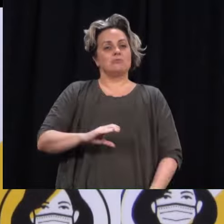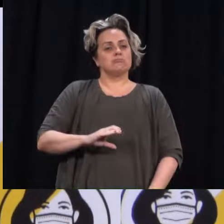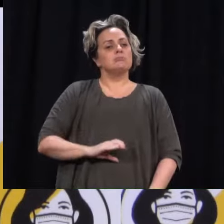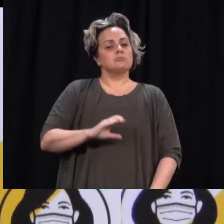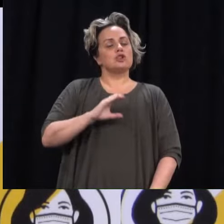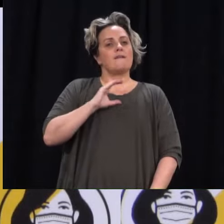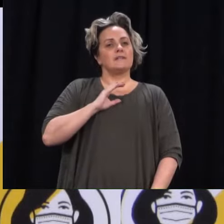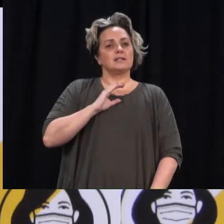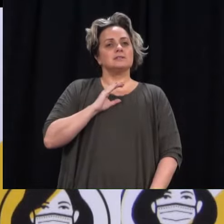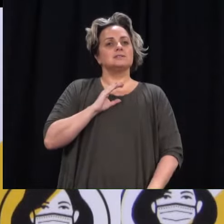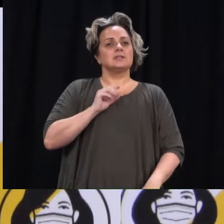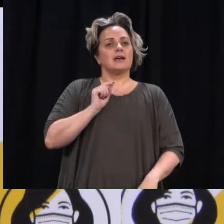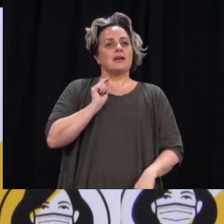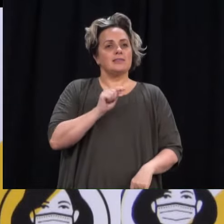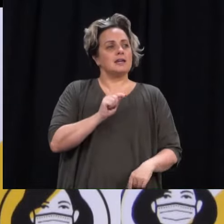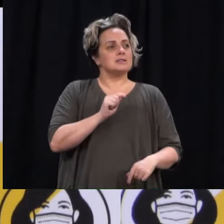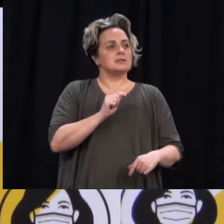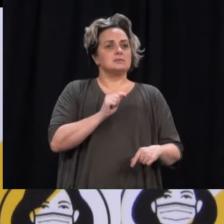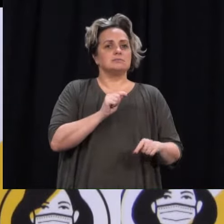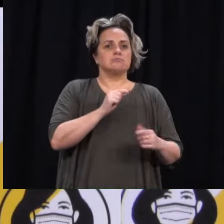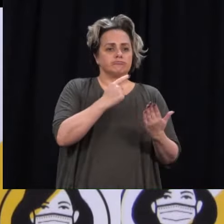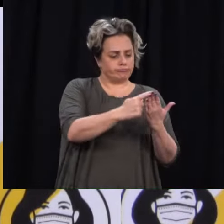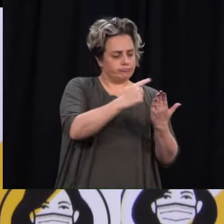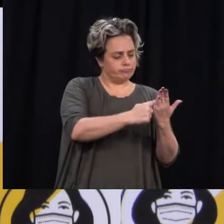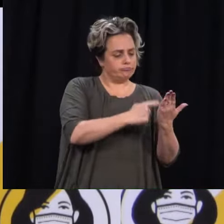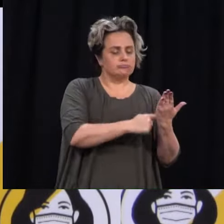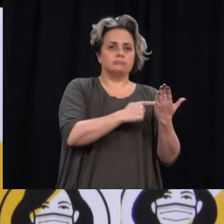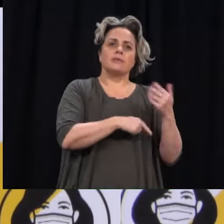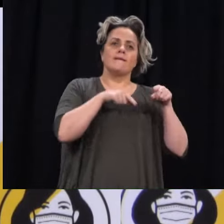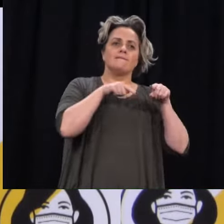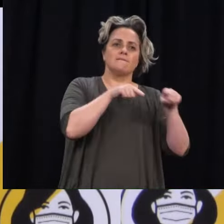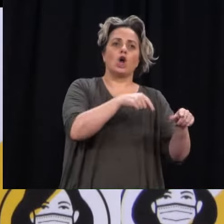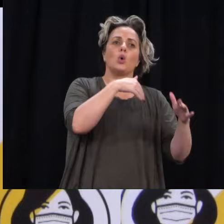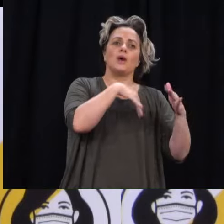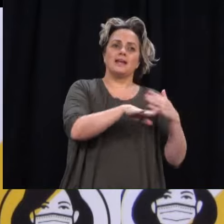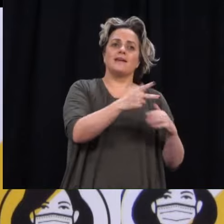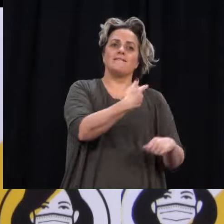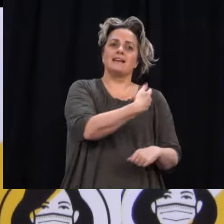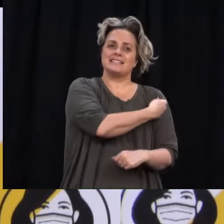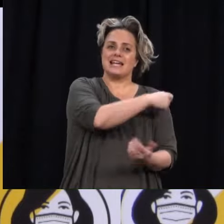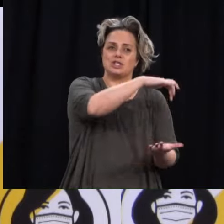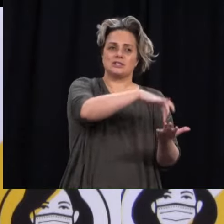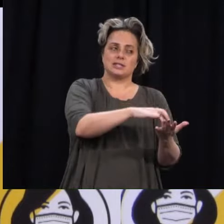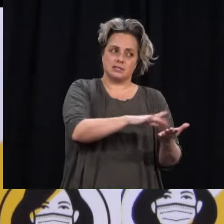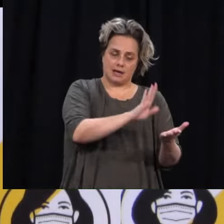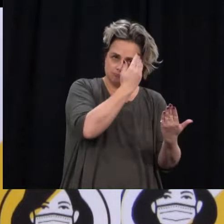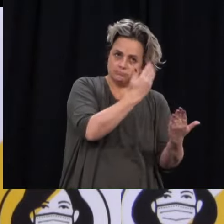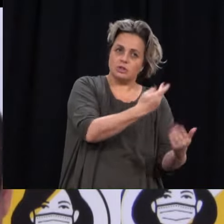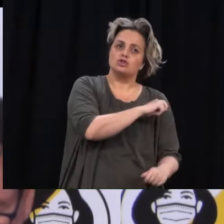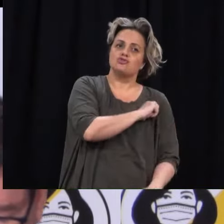standard to have in the facility or thereabouts? What I would say is that I am confident in the infection